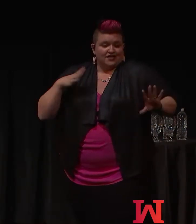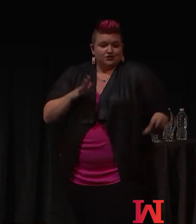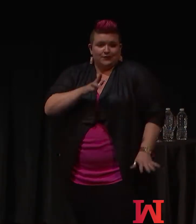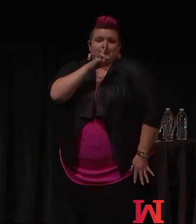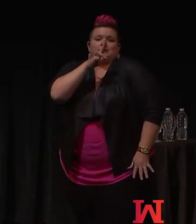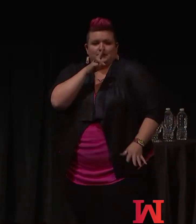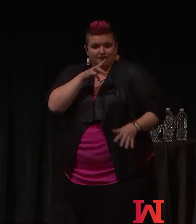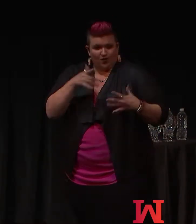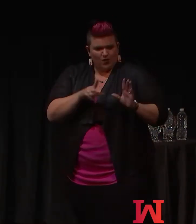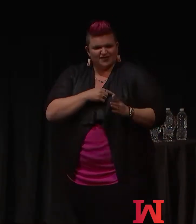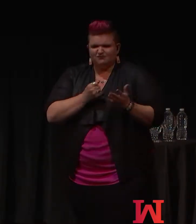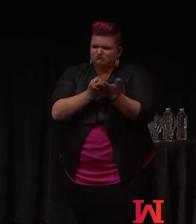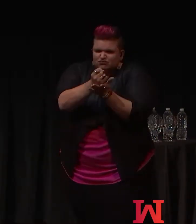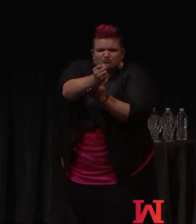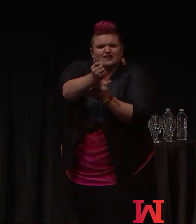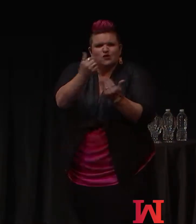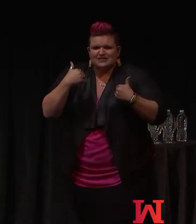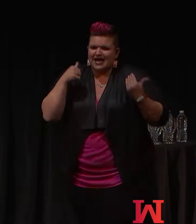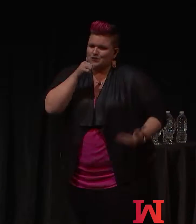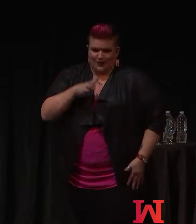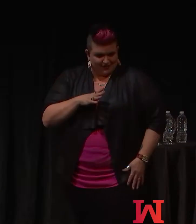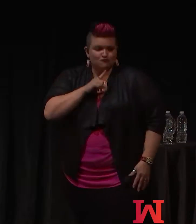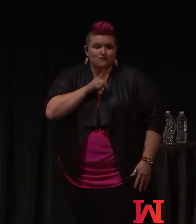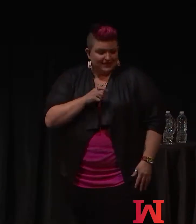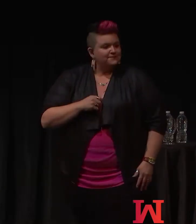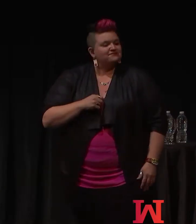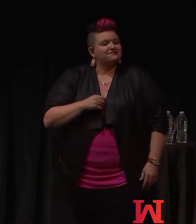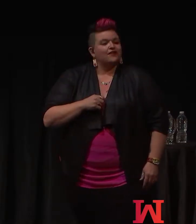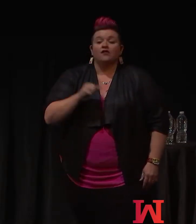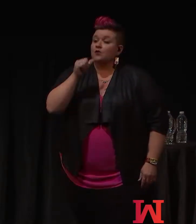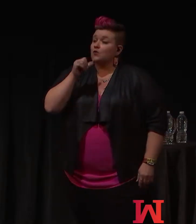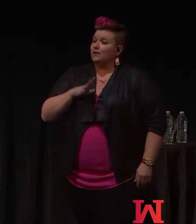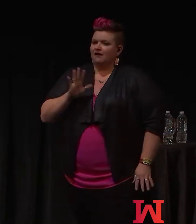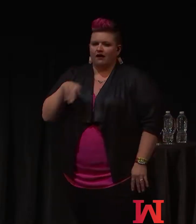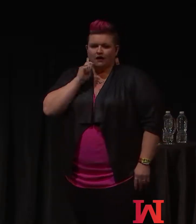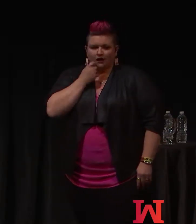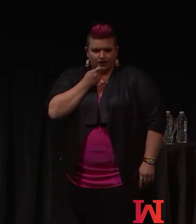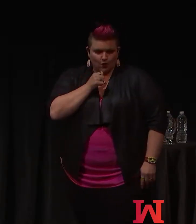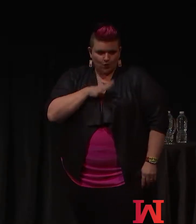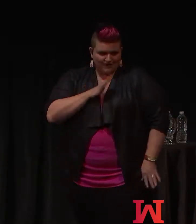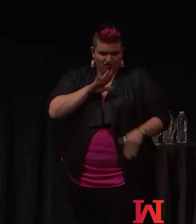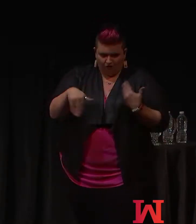paving the way for young women. She is one the coolest women in journalism